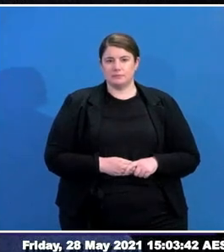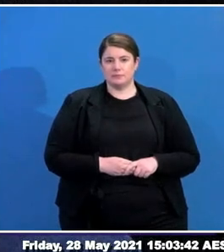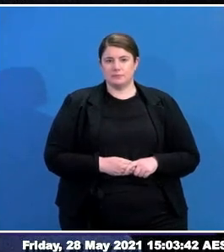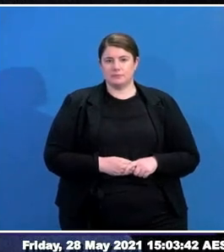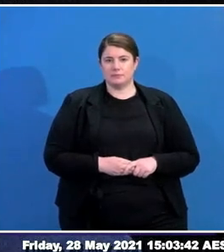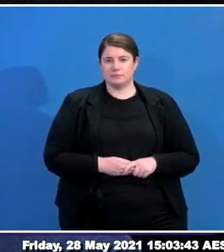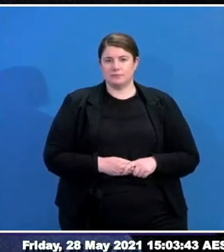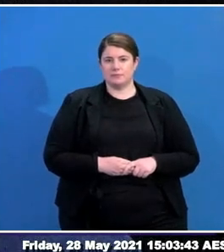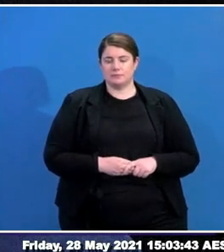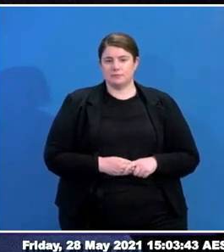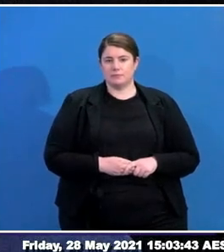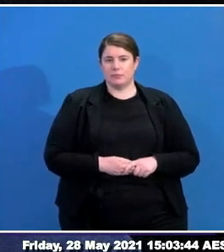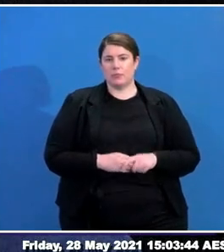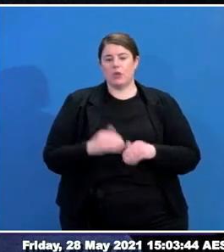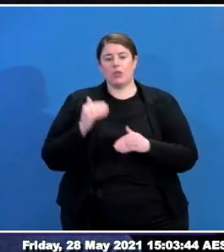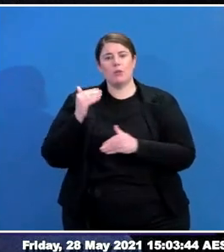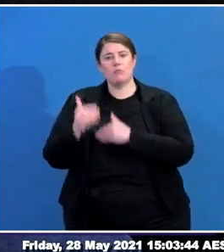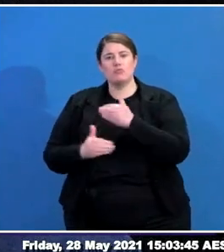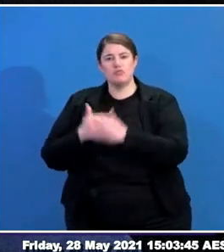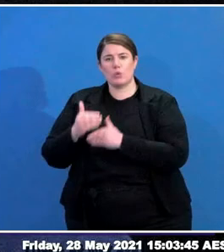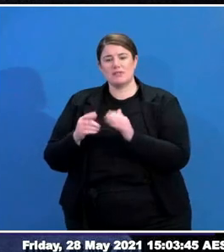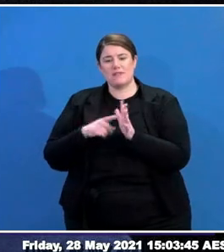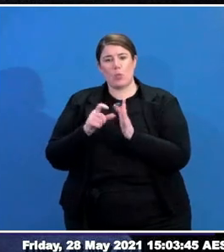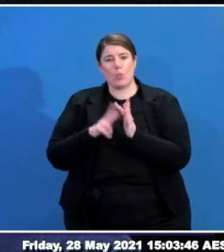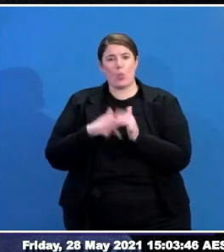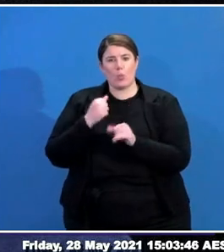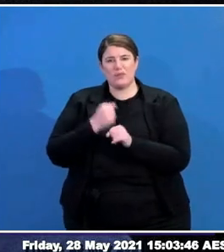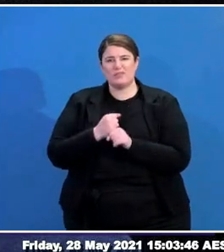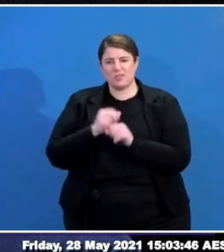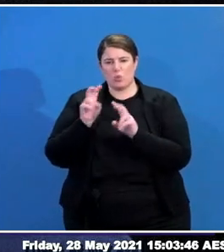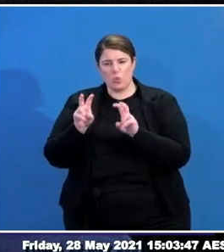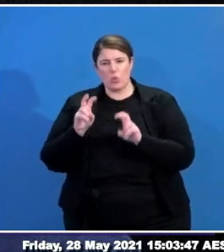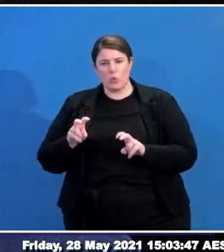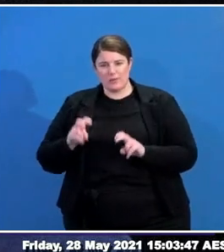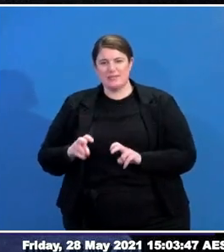auditing that sets out the guidelines for auditors, including details on sampling.